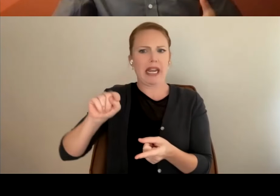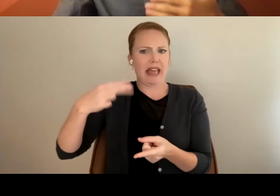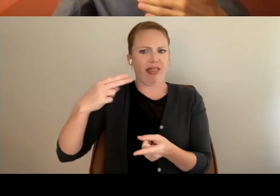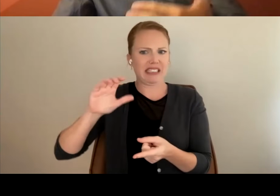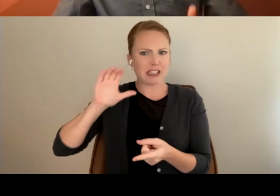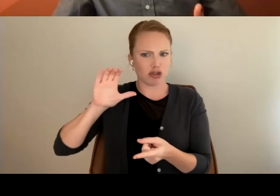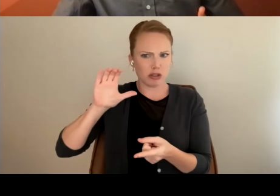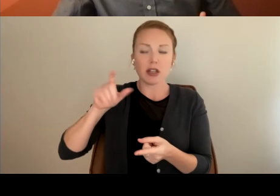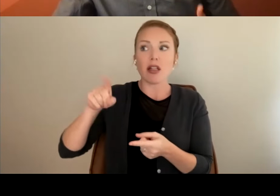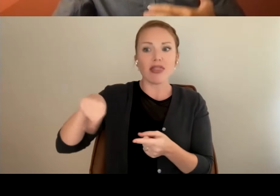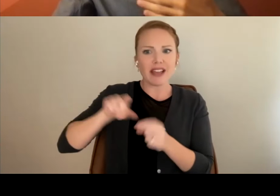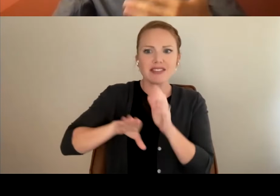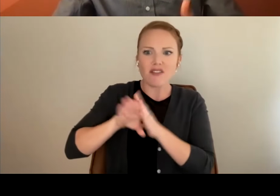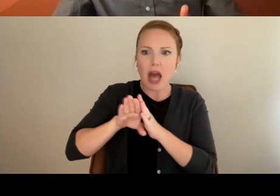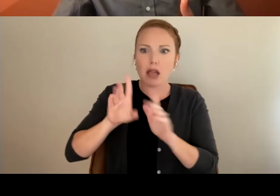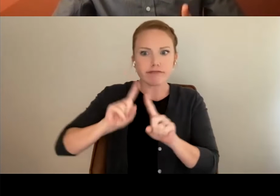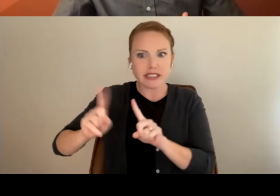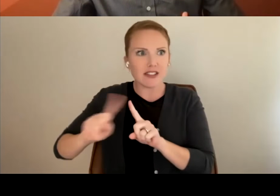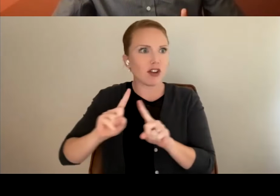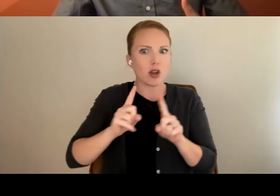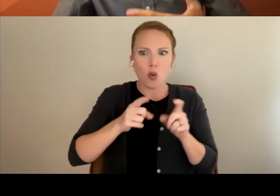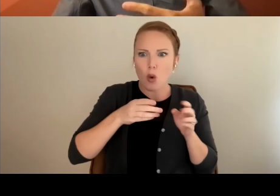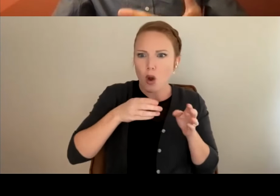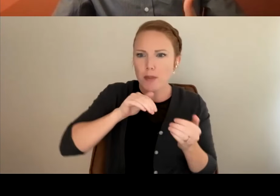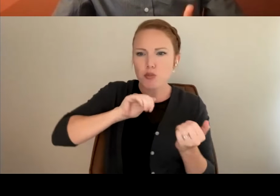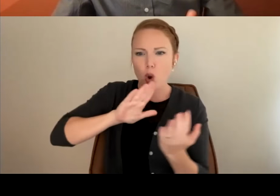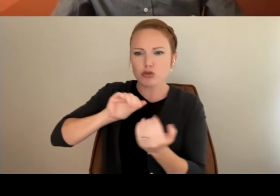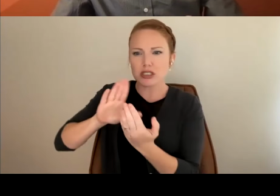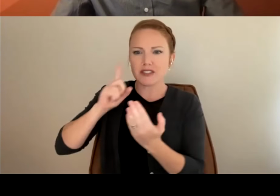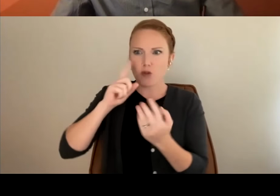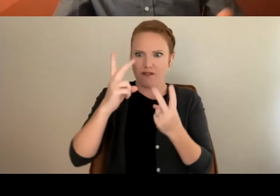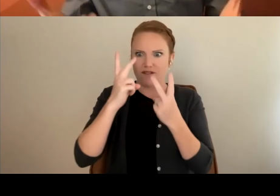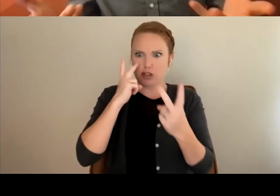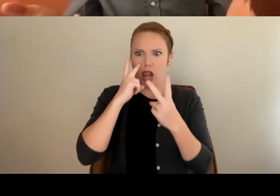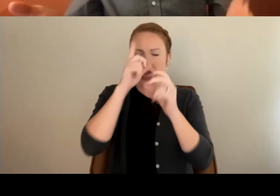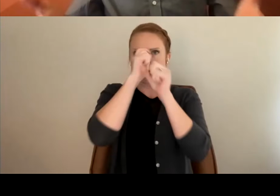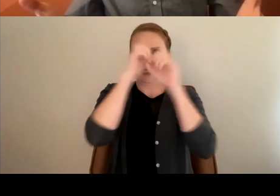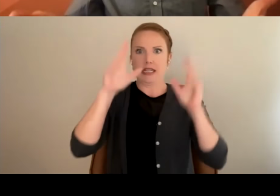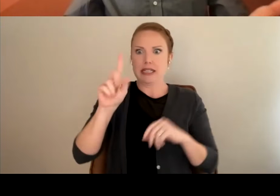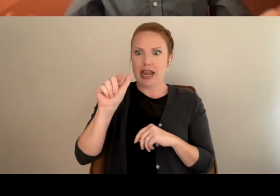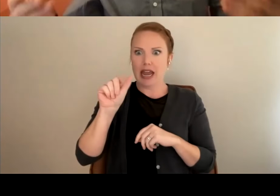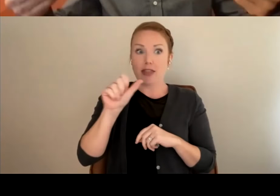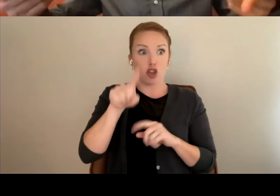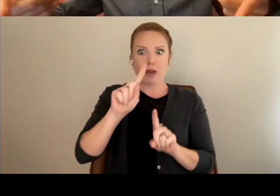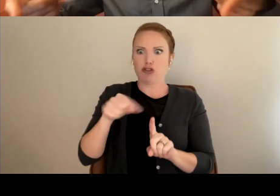a lot of ways to visualize data in a way that you can just look at it, a sheet of paper,